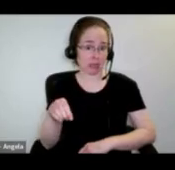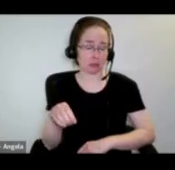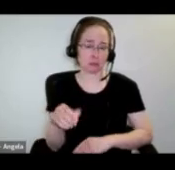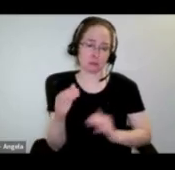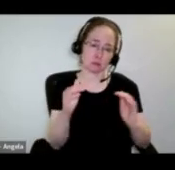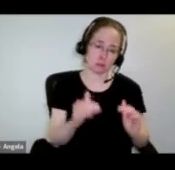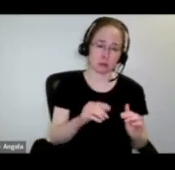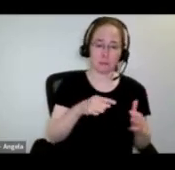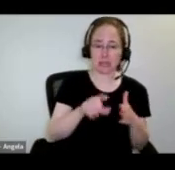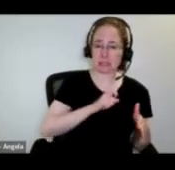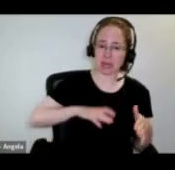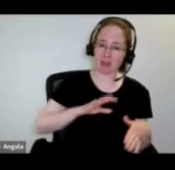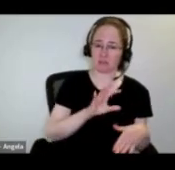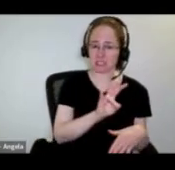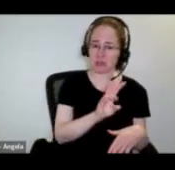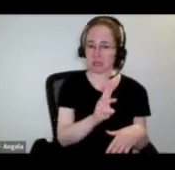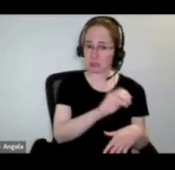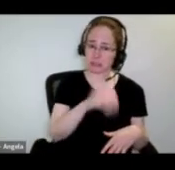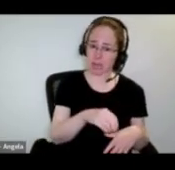Lindsay: But it's higher for paid family, it's $79.